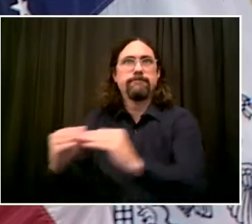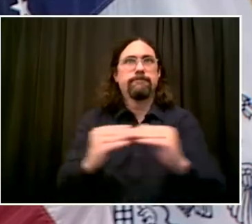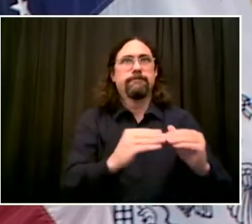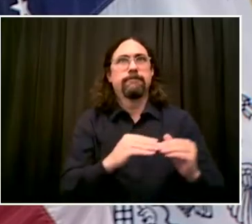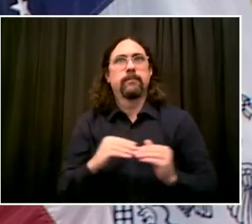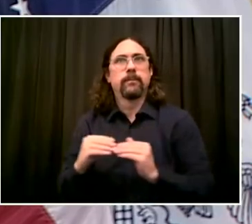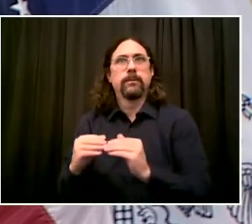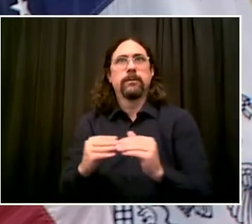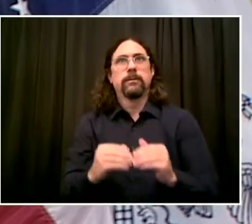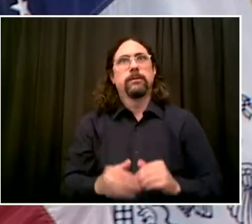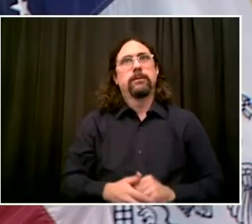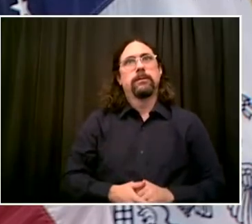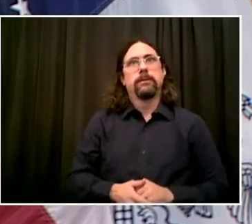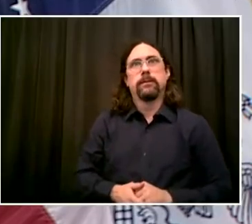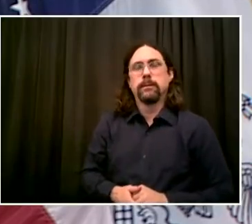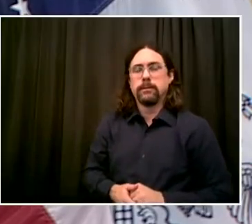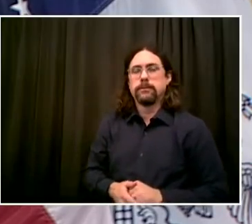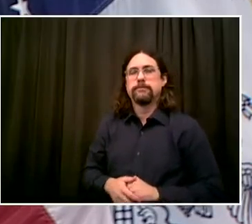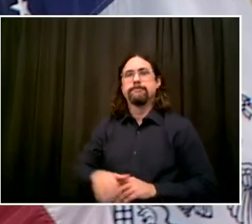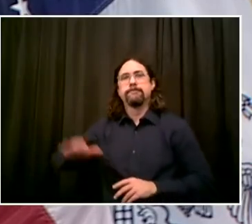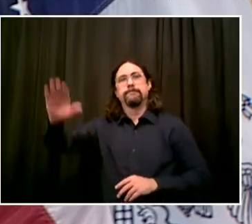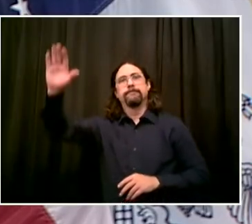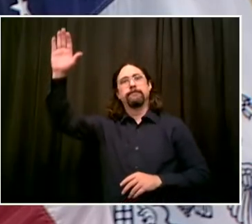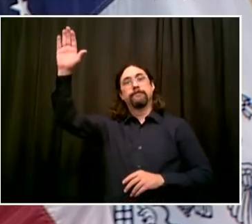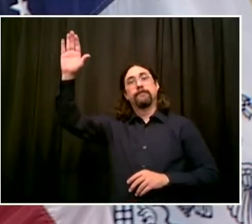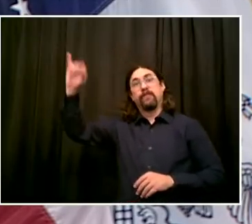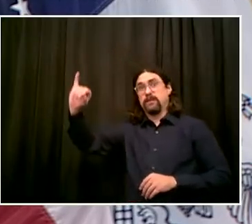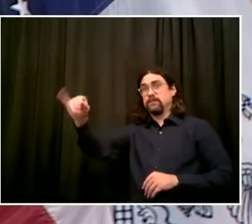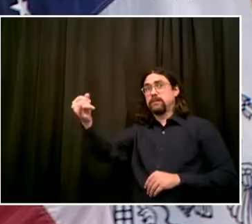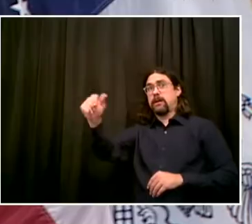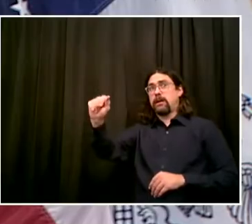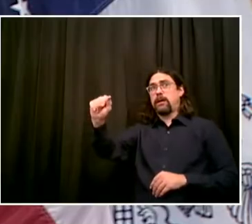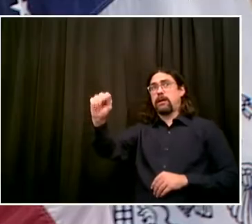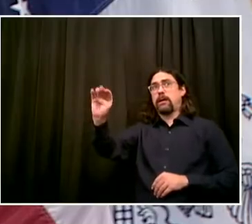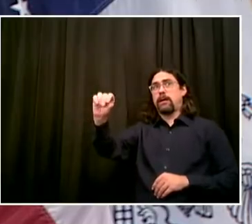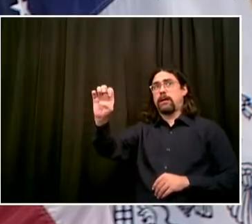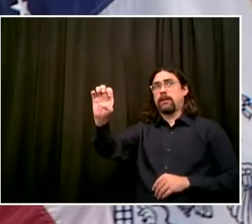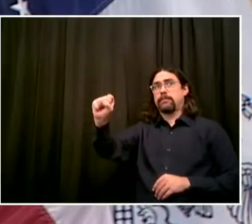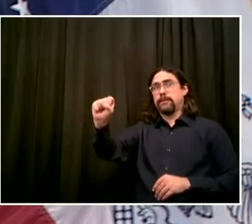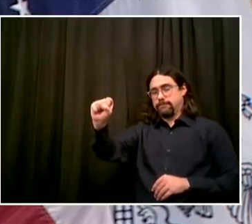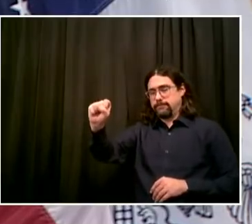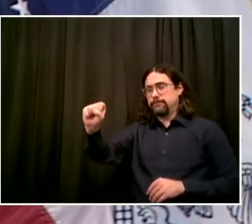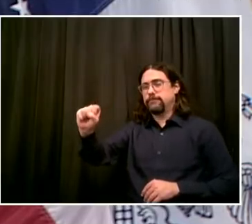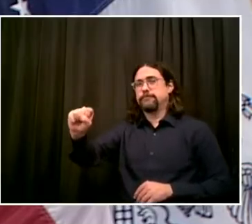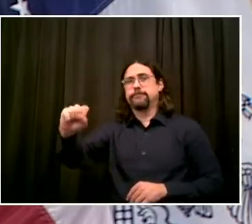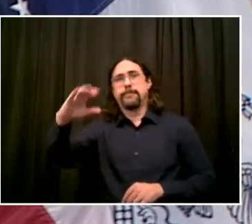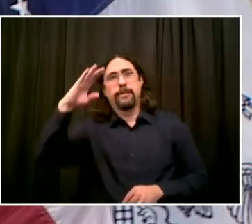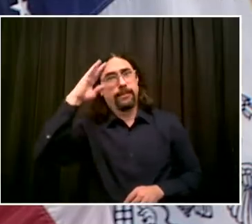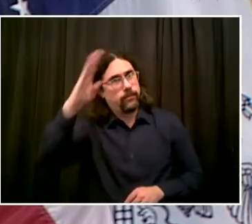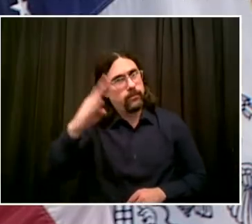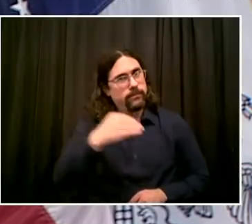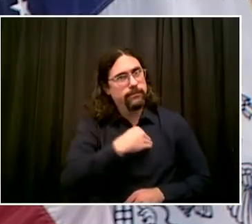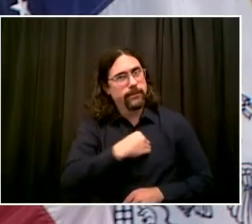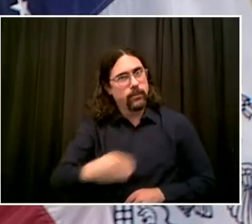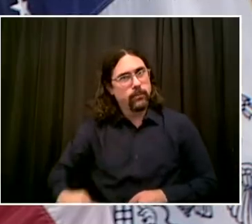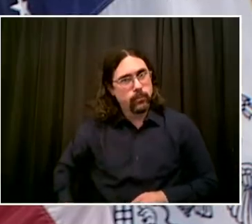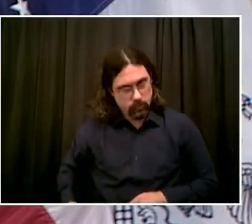NEXT IS JAMES FORD. HELLO, GOOD